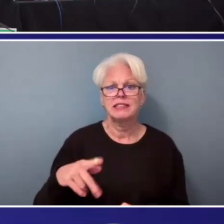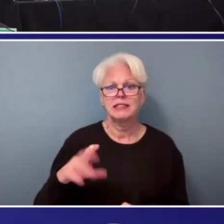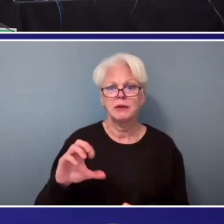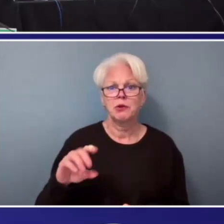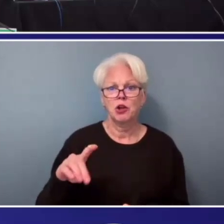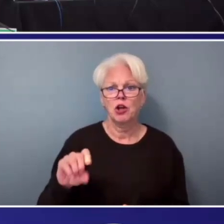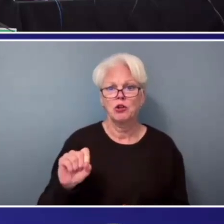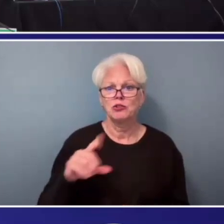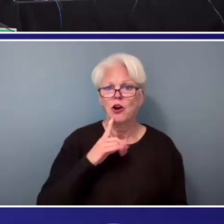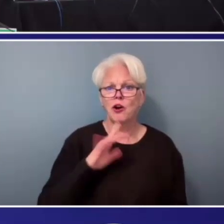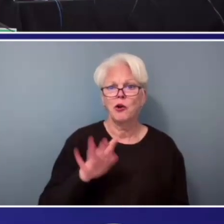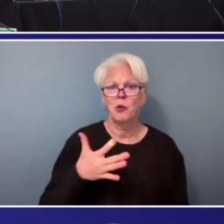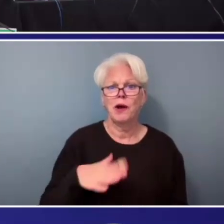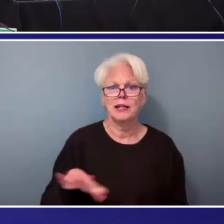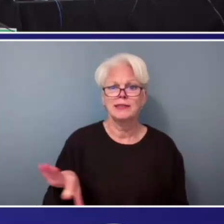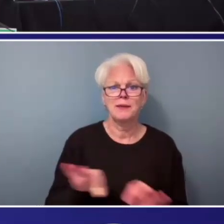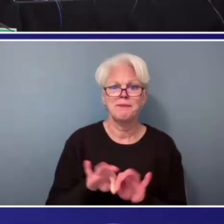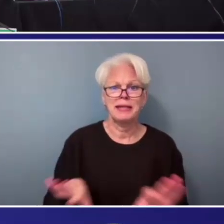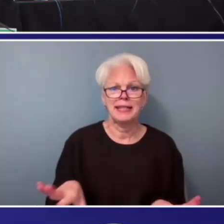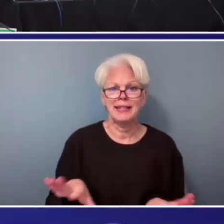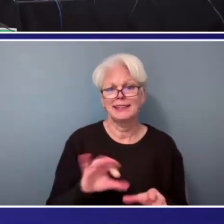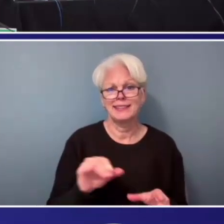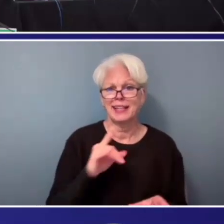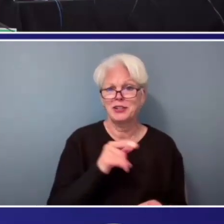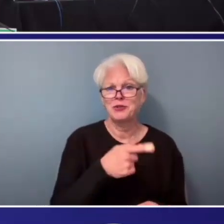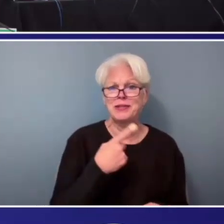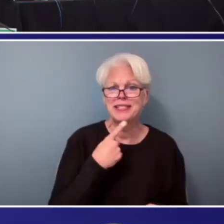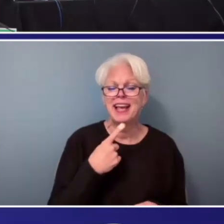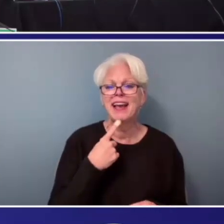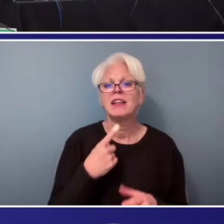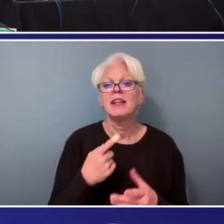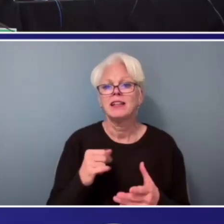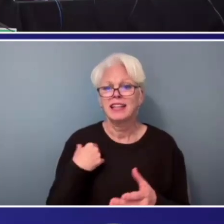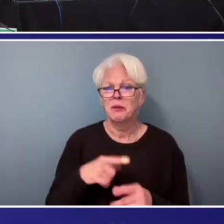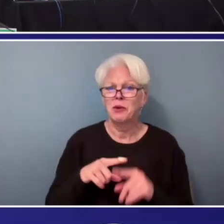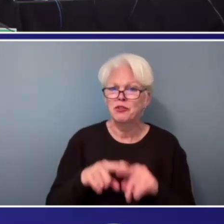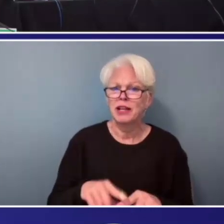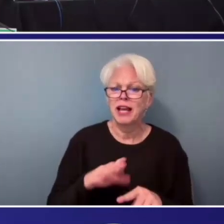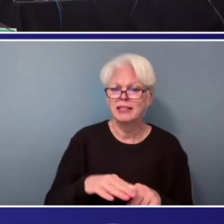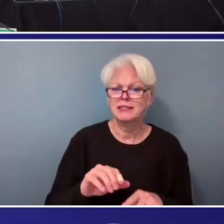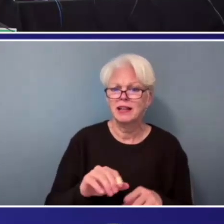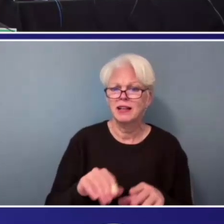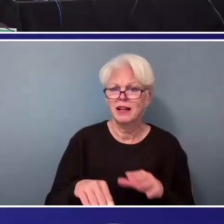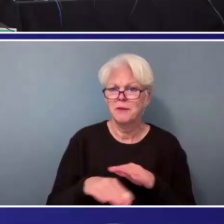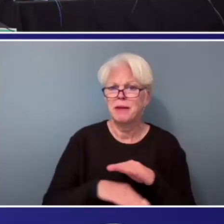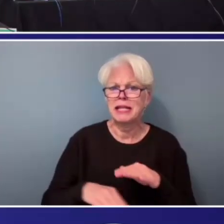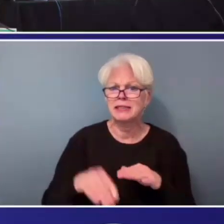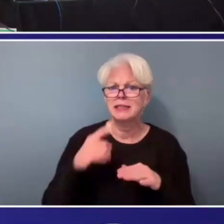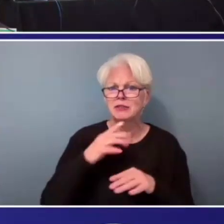as pointing them out to be, how can we rely on those as a basis for a definition if they're unreliable?